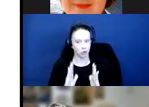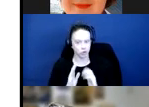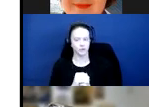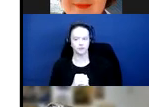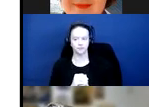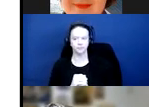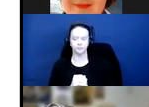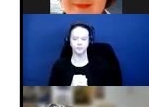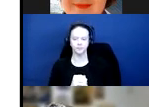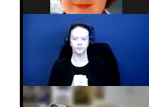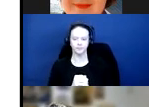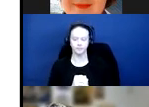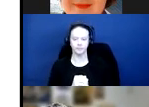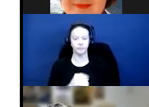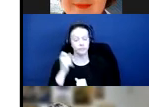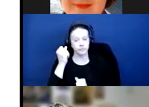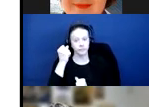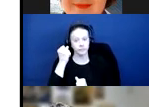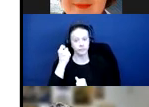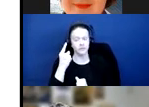And as part of that we had to connect